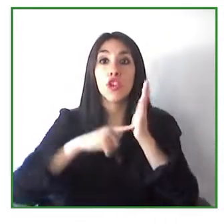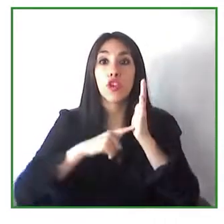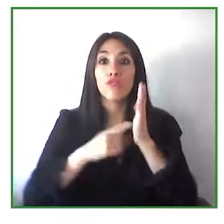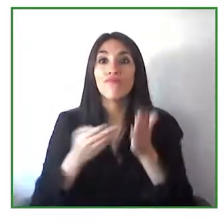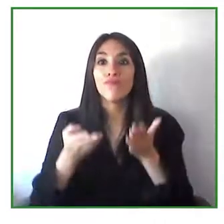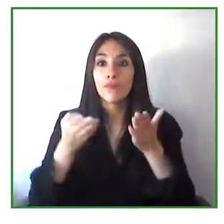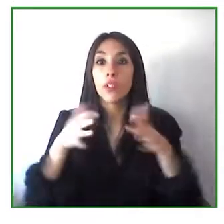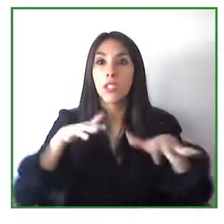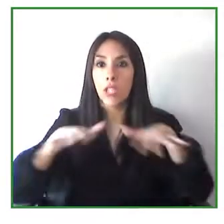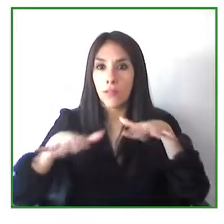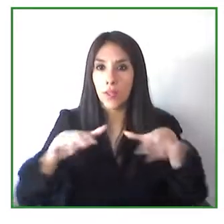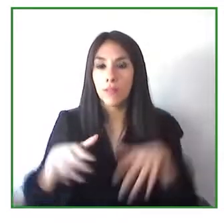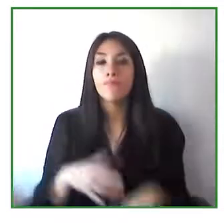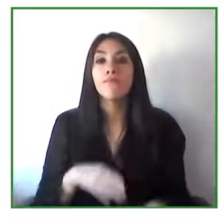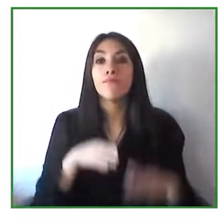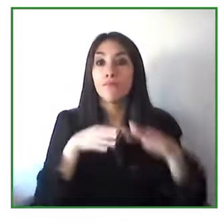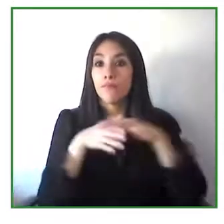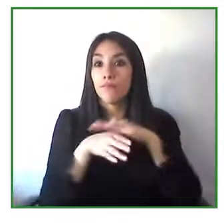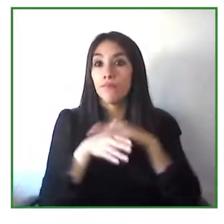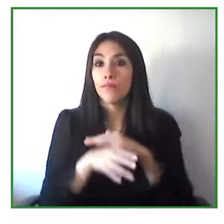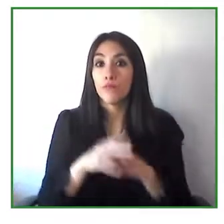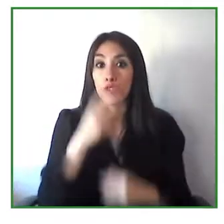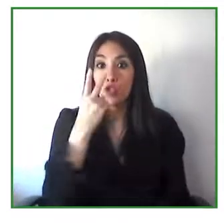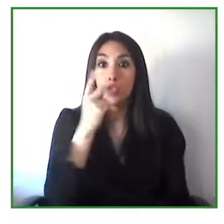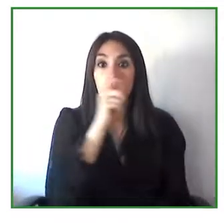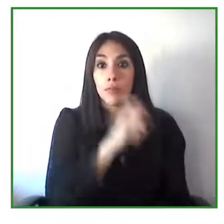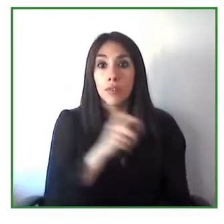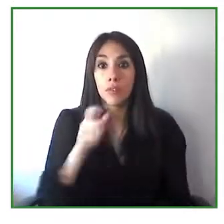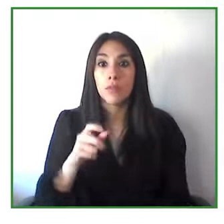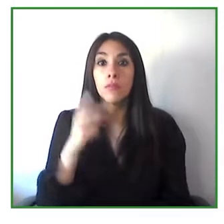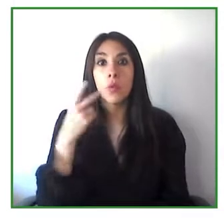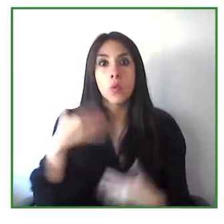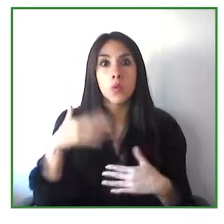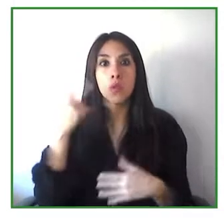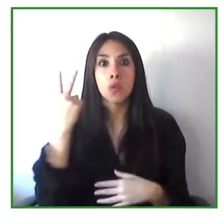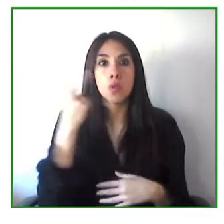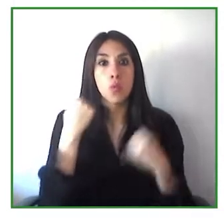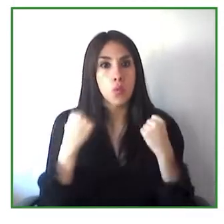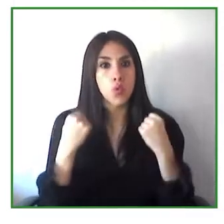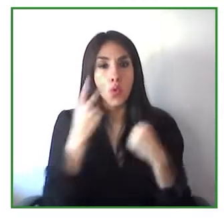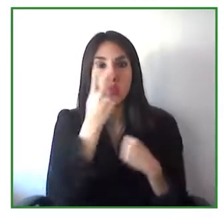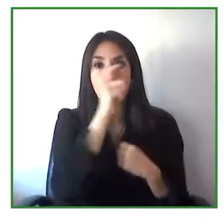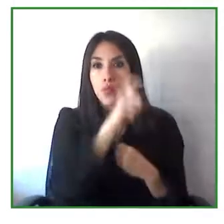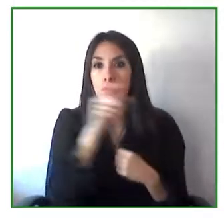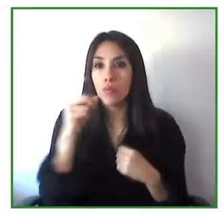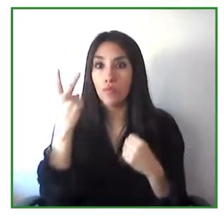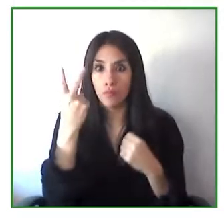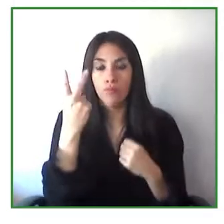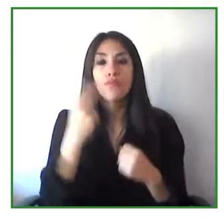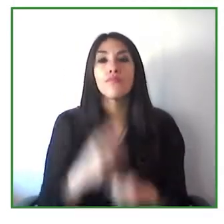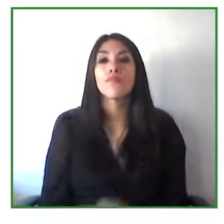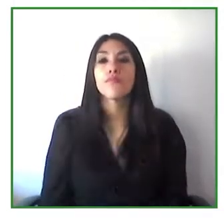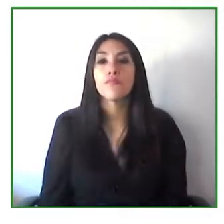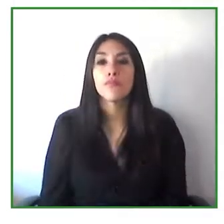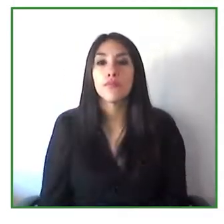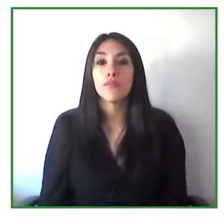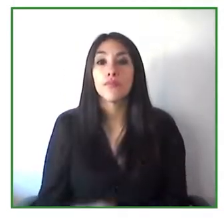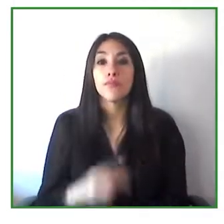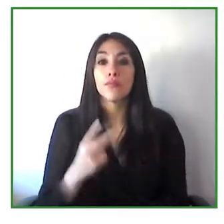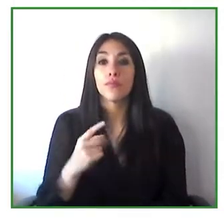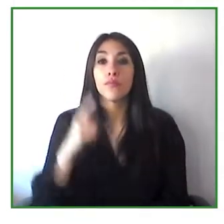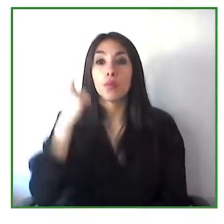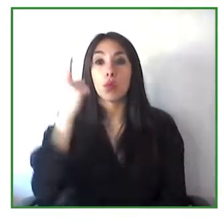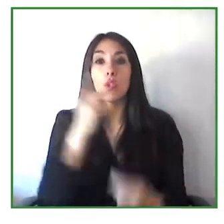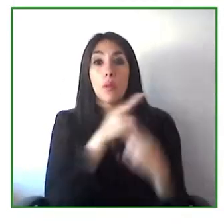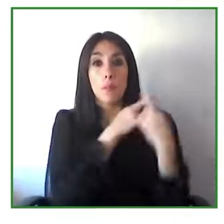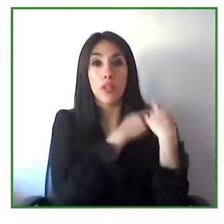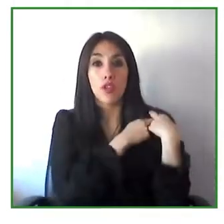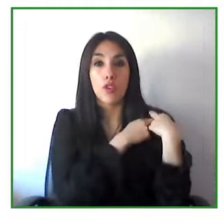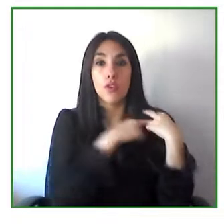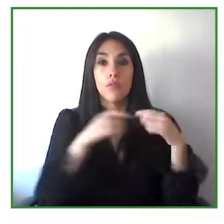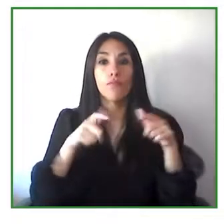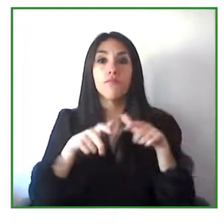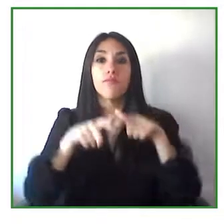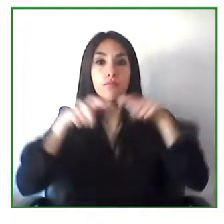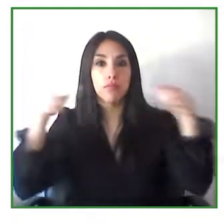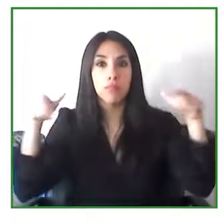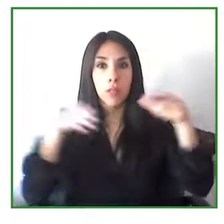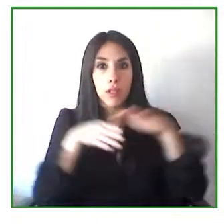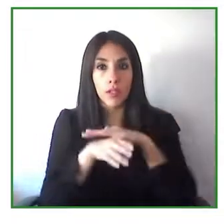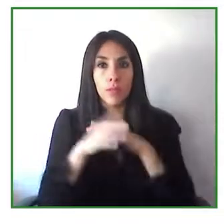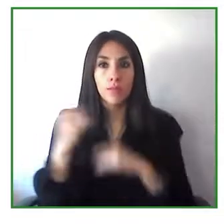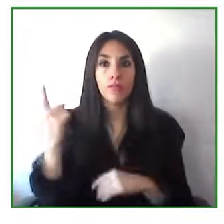and disability inclusion of Google and Axel Leblois president and CEO of G3iCT.